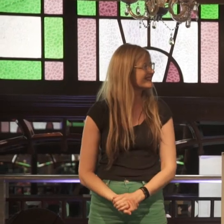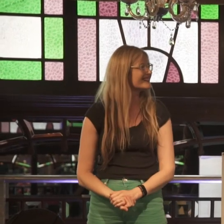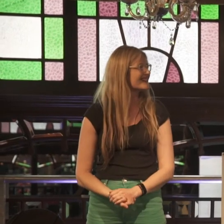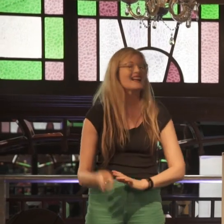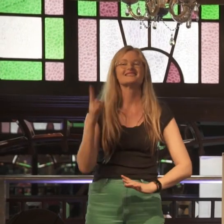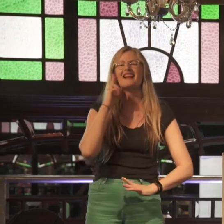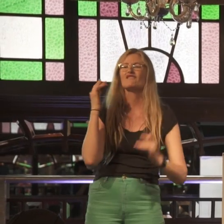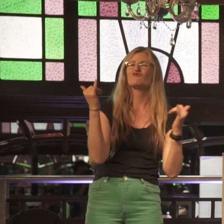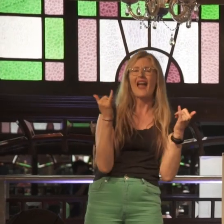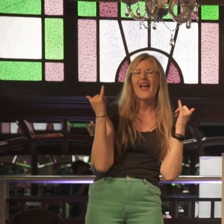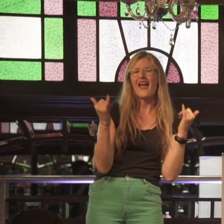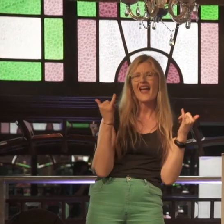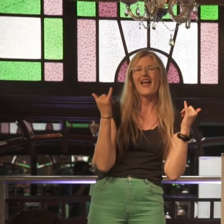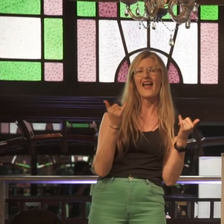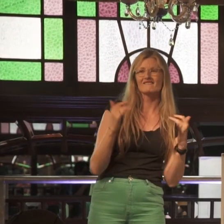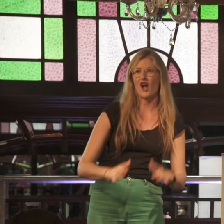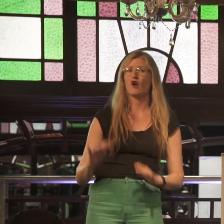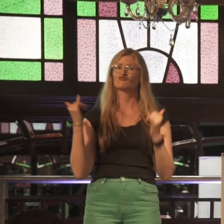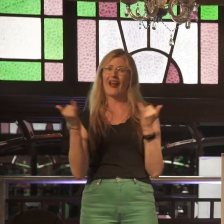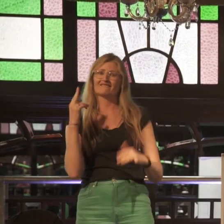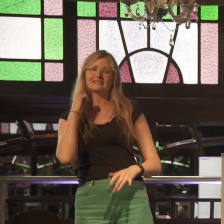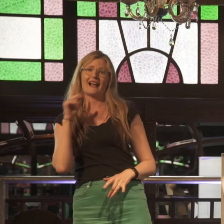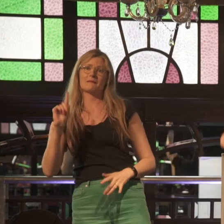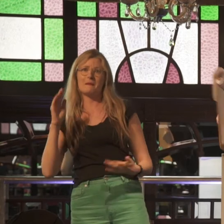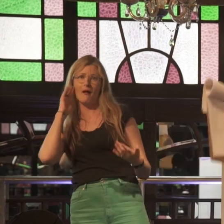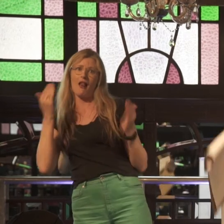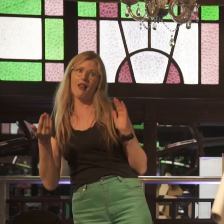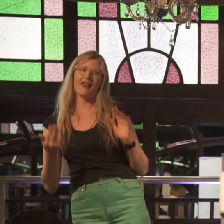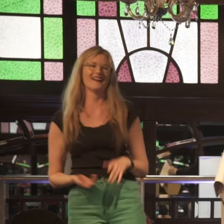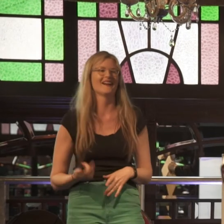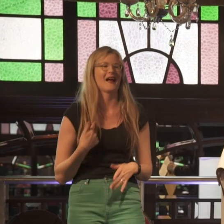There were deaf raves, there were raving deaf people. I mean, like flaming.